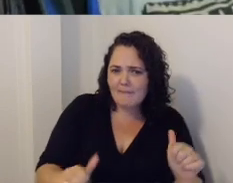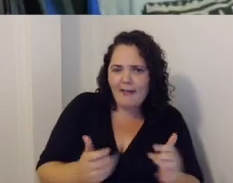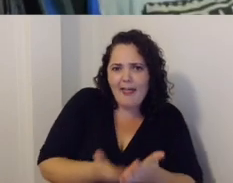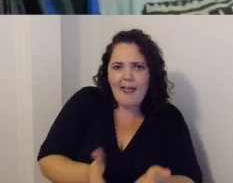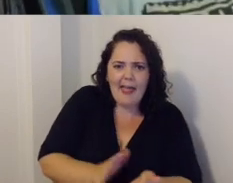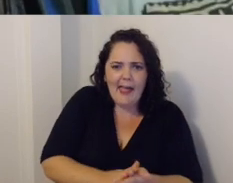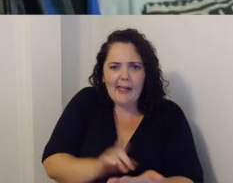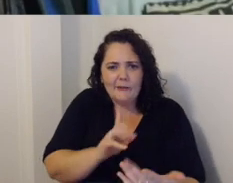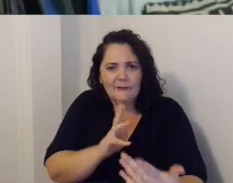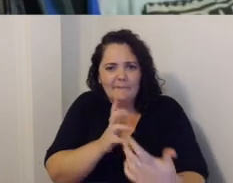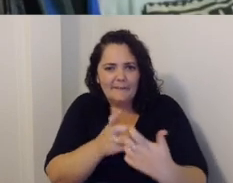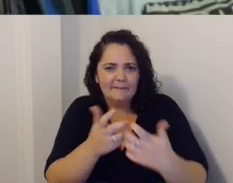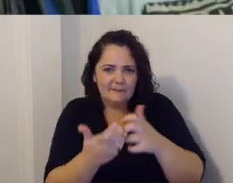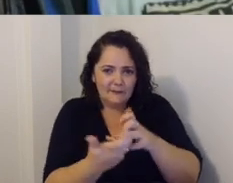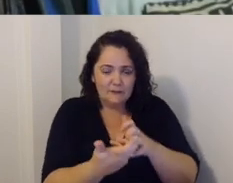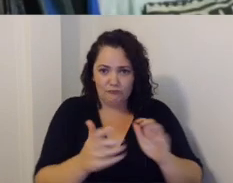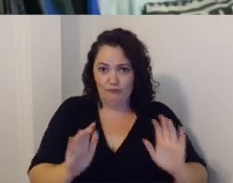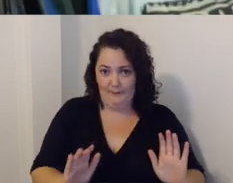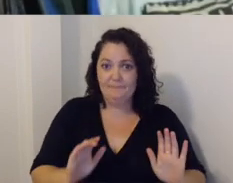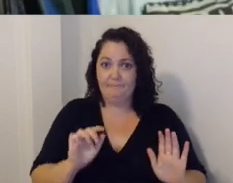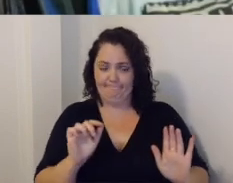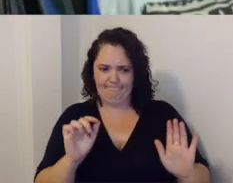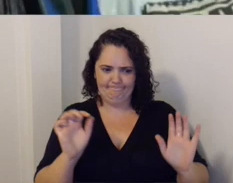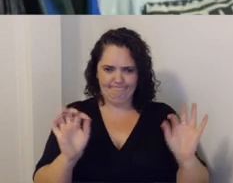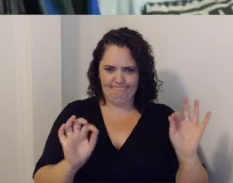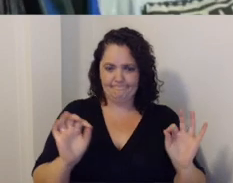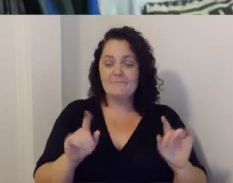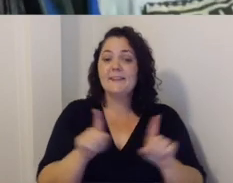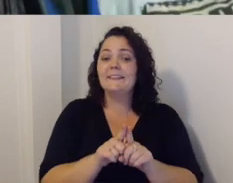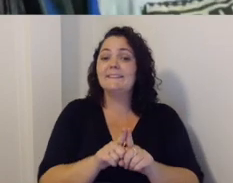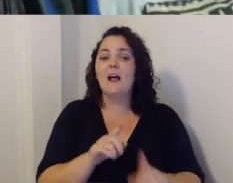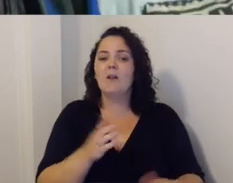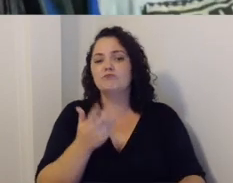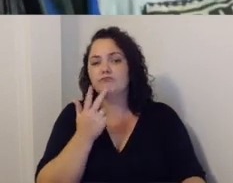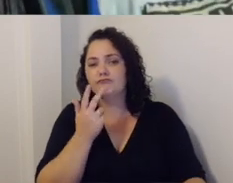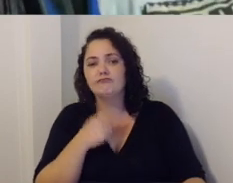down on your sheet of paper so as you're looking for example at Atticus here, you're thinking about